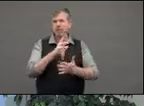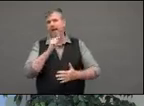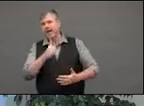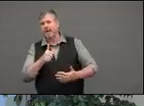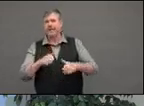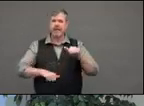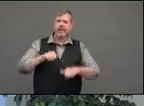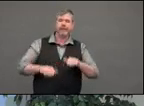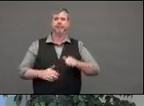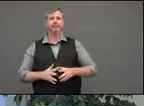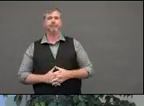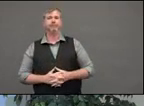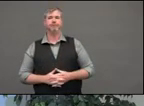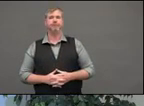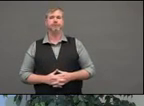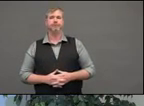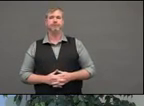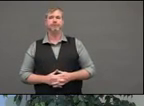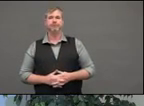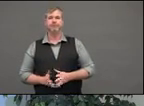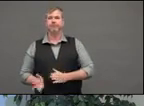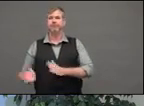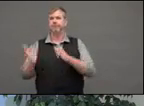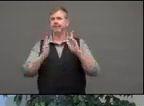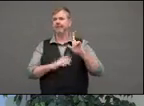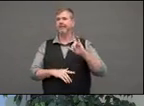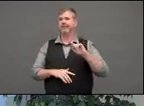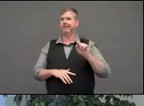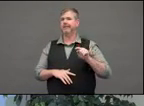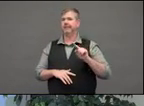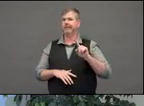Yeah definitely i can agree with that i actually have never